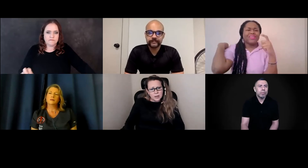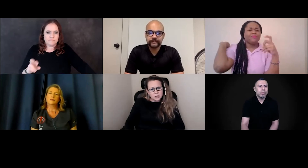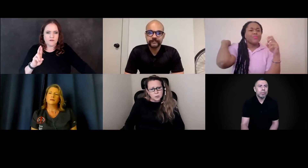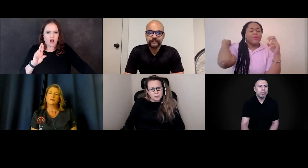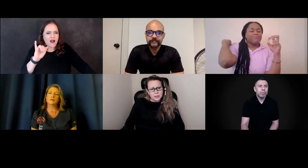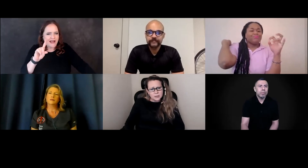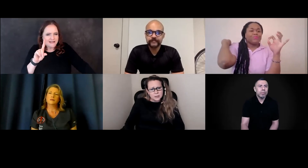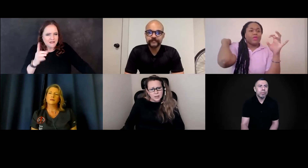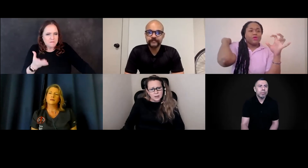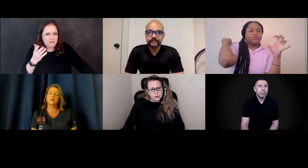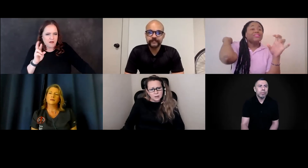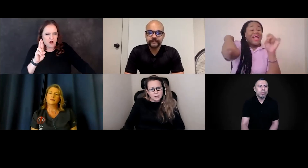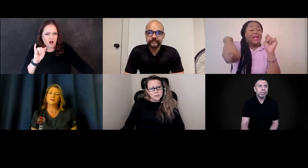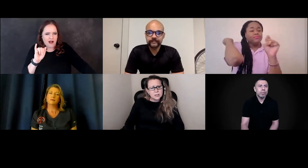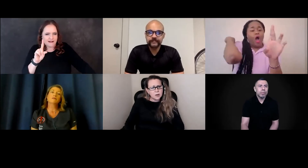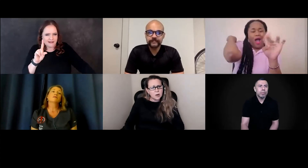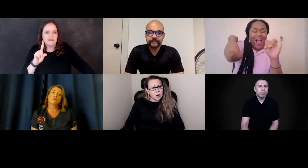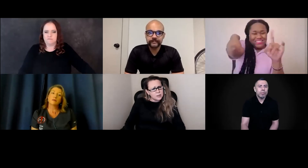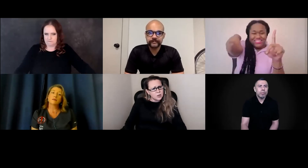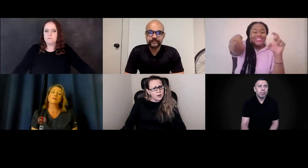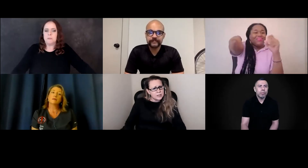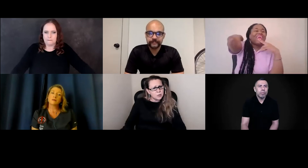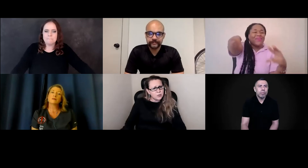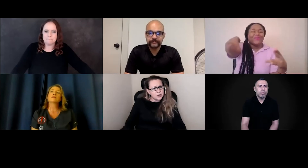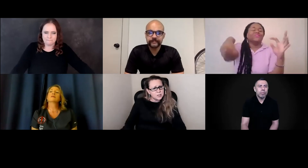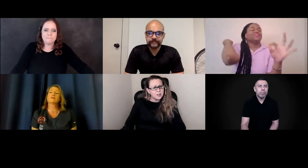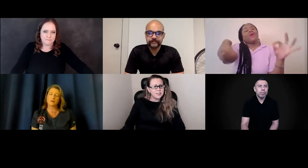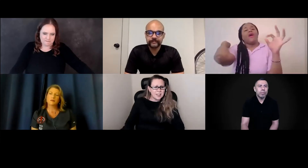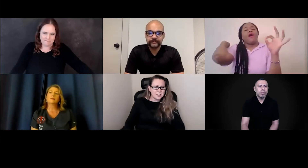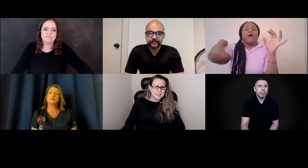don't think that's what I am meaning to say. Sarah Brown: RID you're referring to?